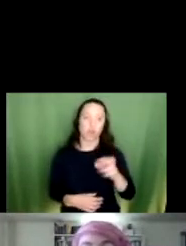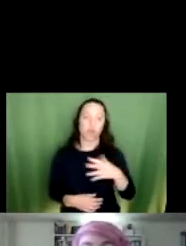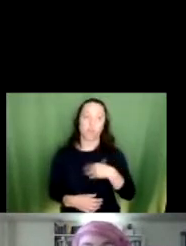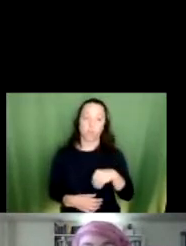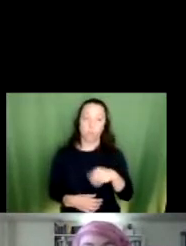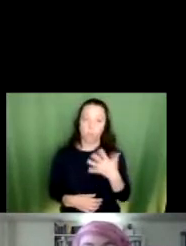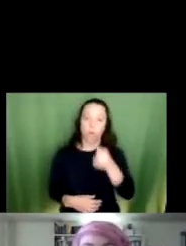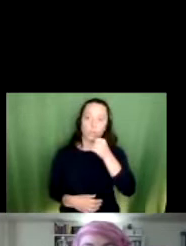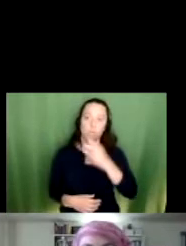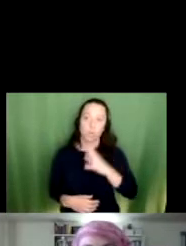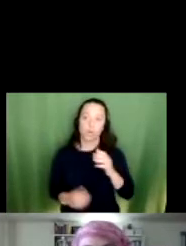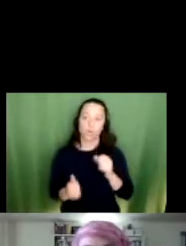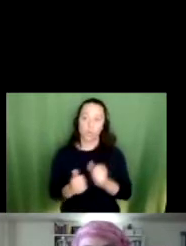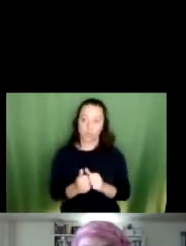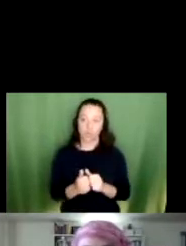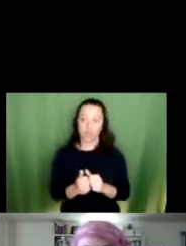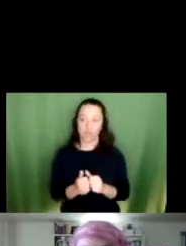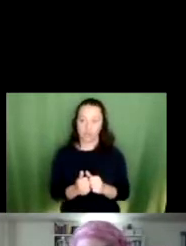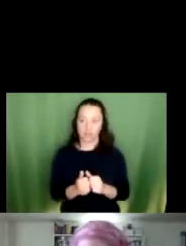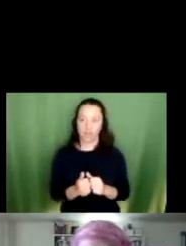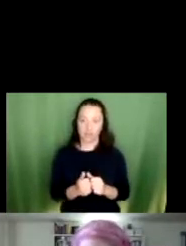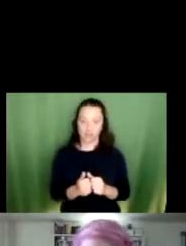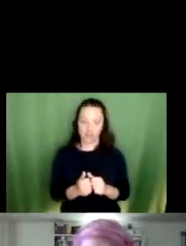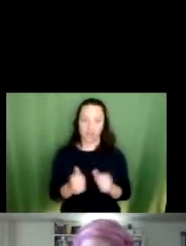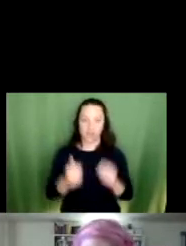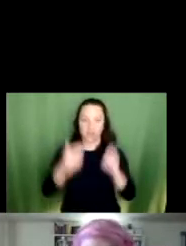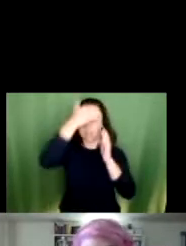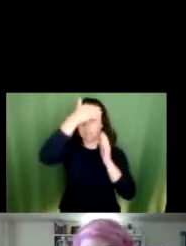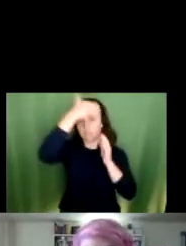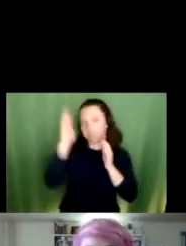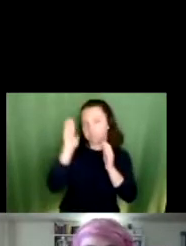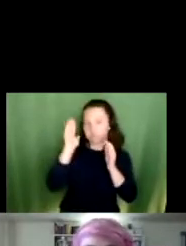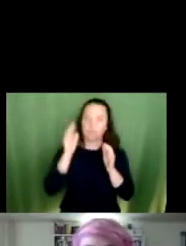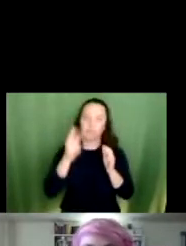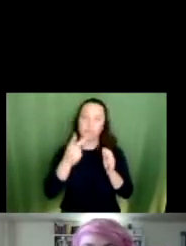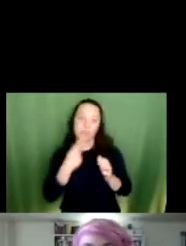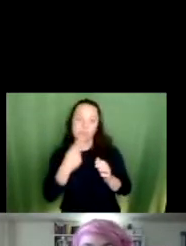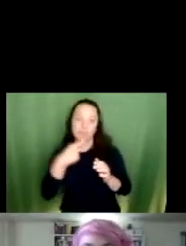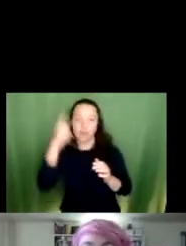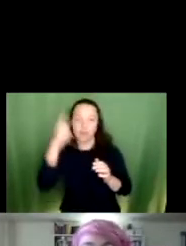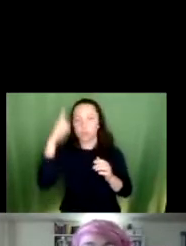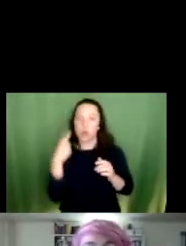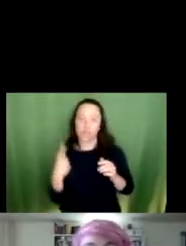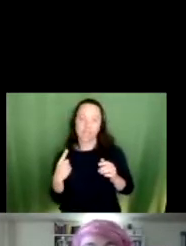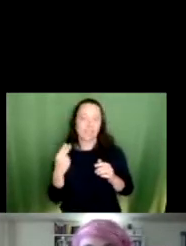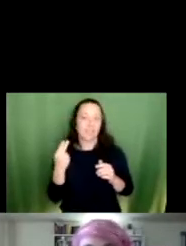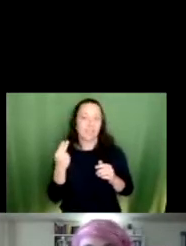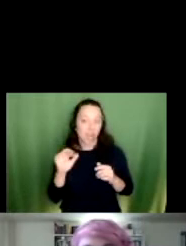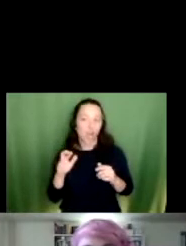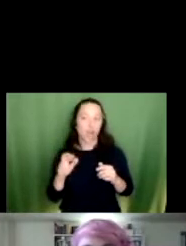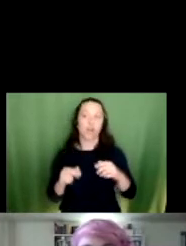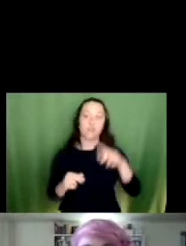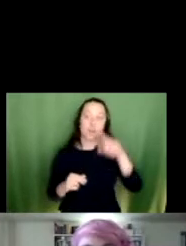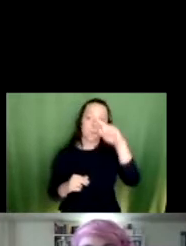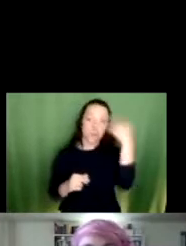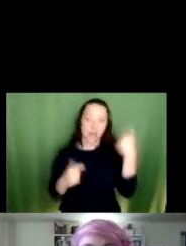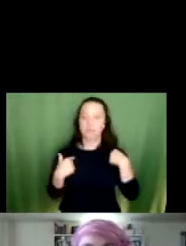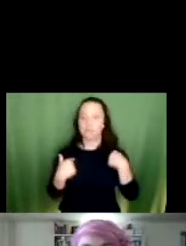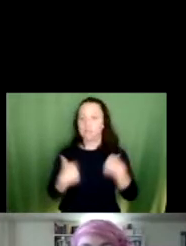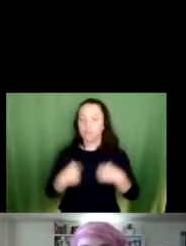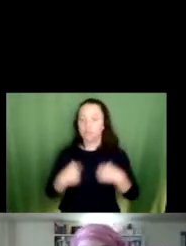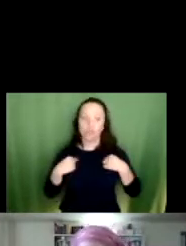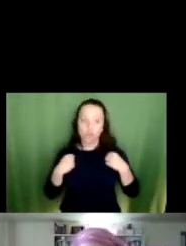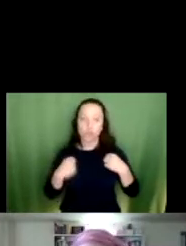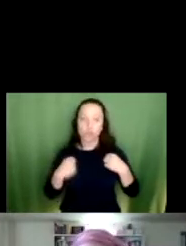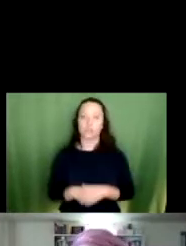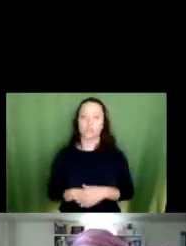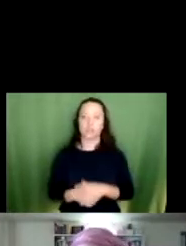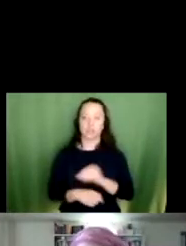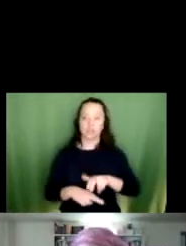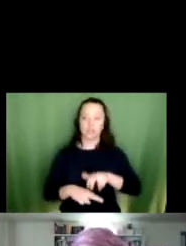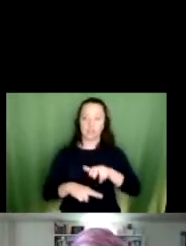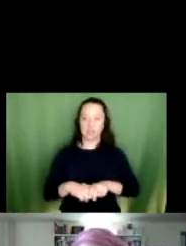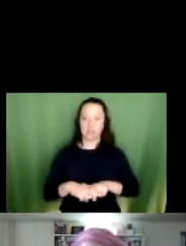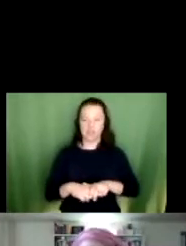an asymmetrical short pink haircut. I am wearing a black T shirt sitting in a tan armchair in a